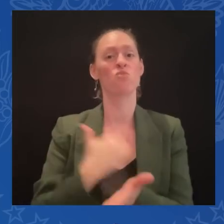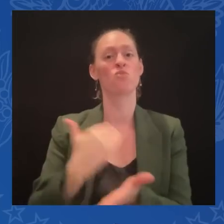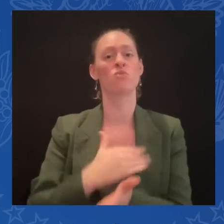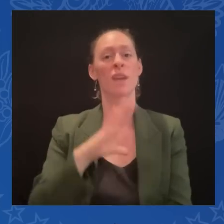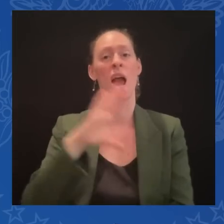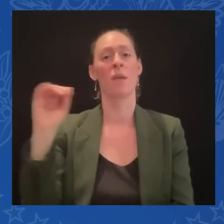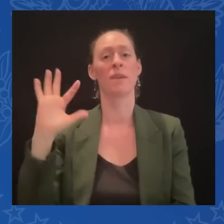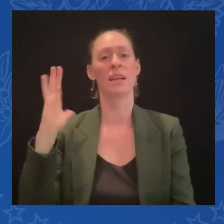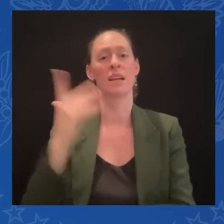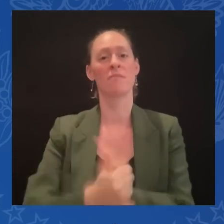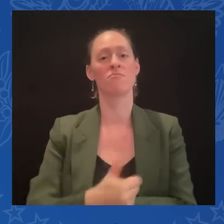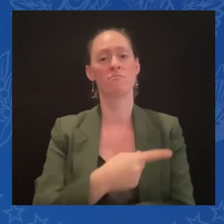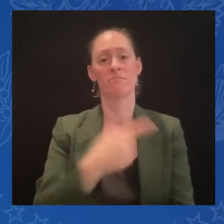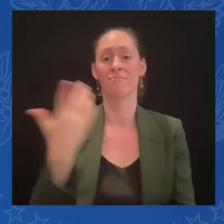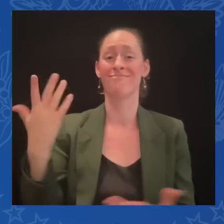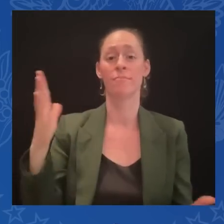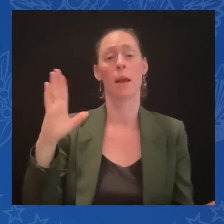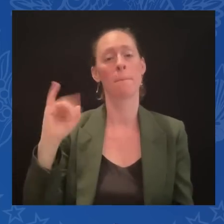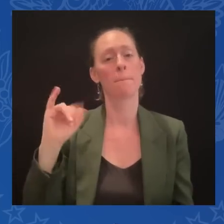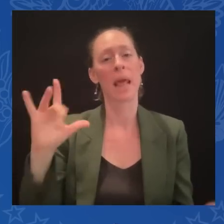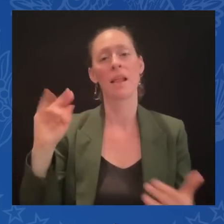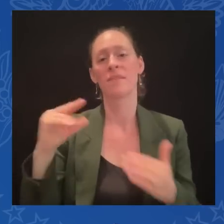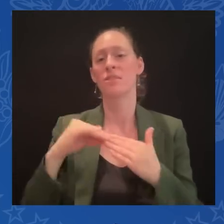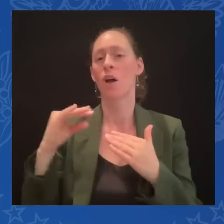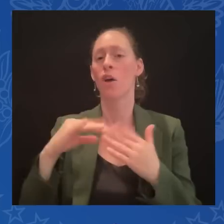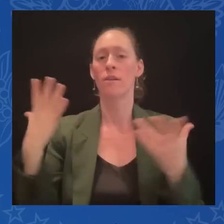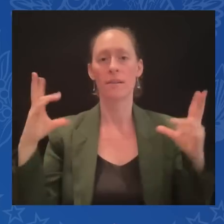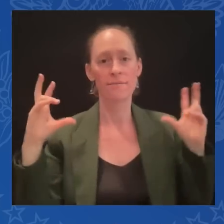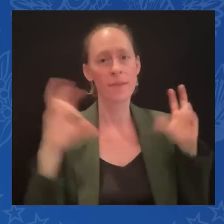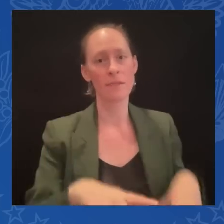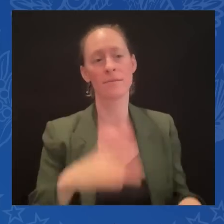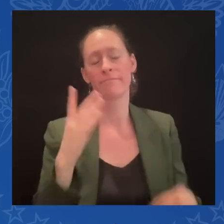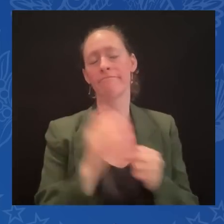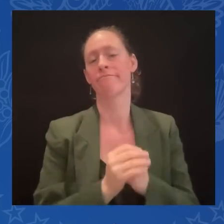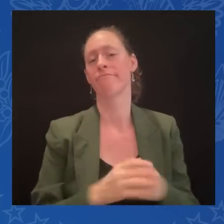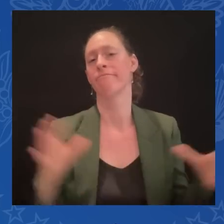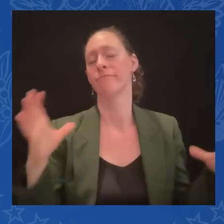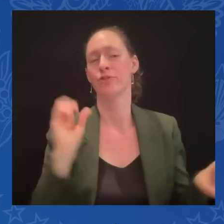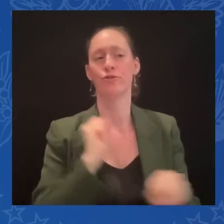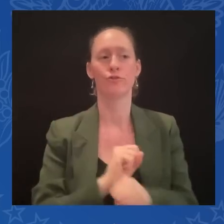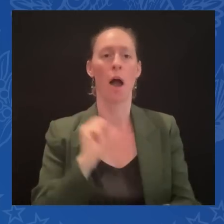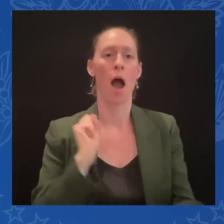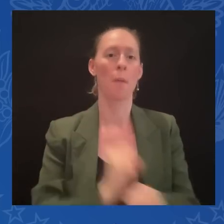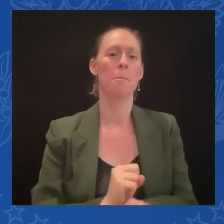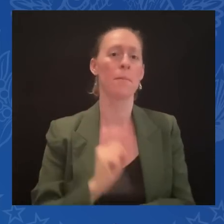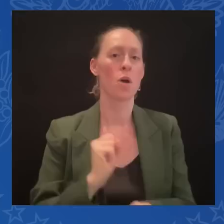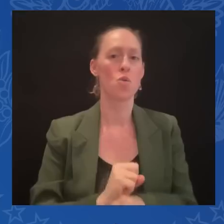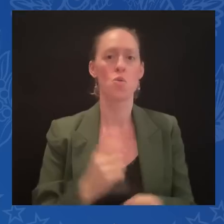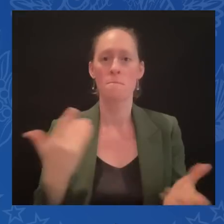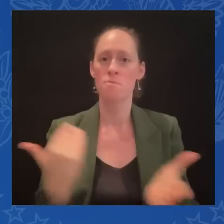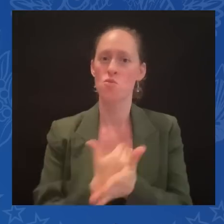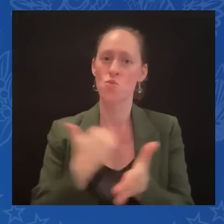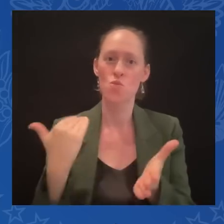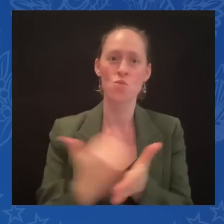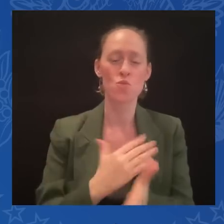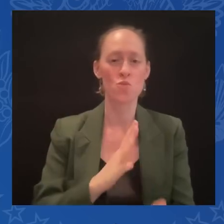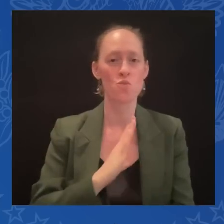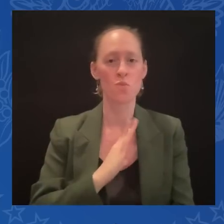As I said, for example, in Ohio, 7,000 jobs building the facility are going to generate economic growth in that entire region outside of Columbus